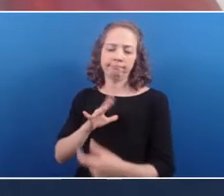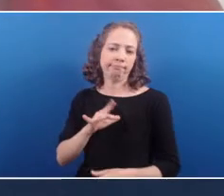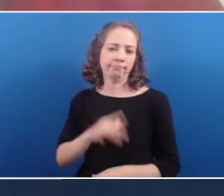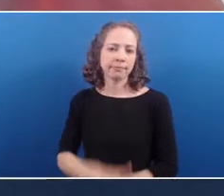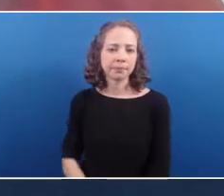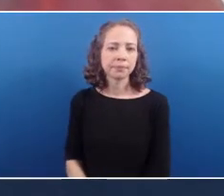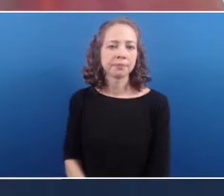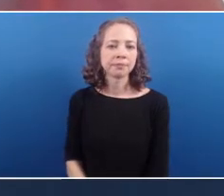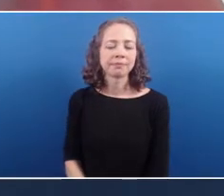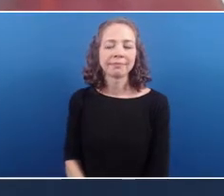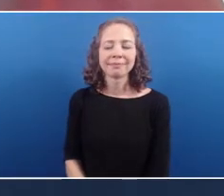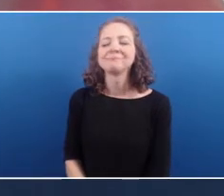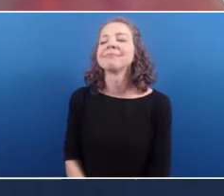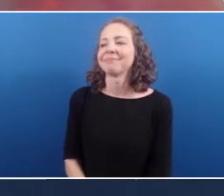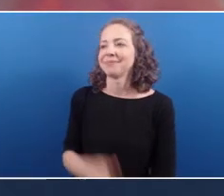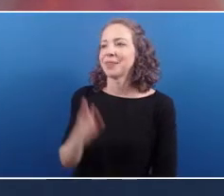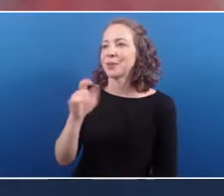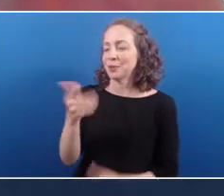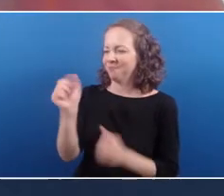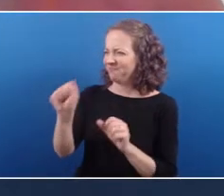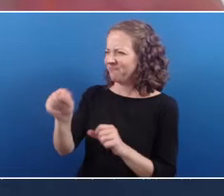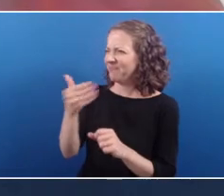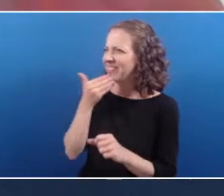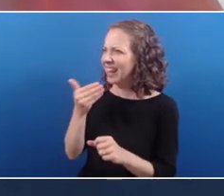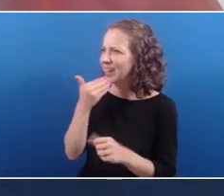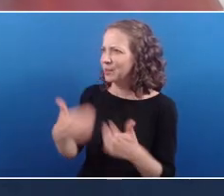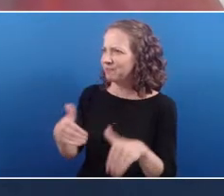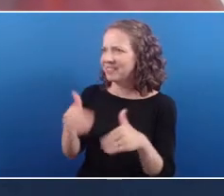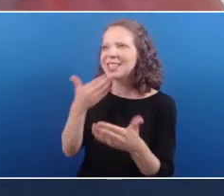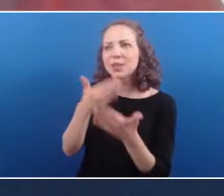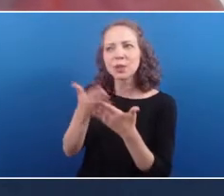Thank you. No, that’s great to know there’s other options and I really like the idea